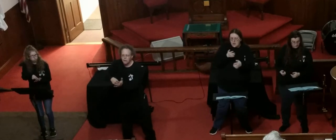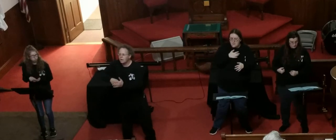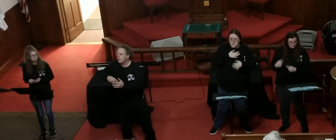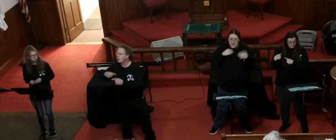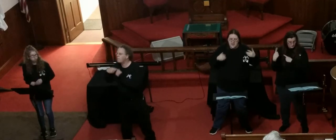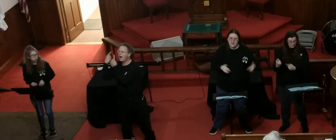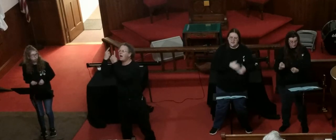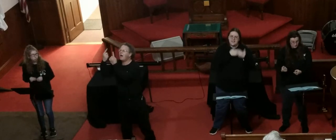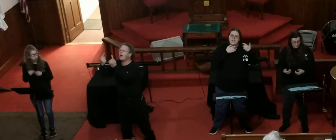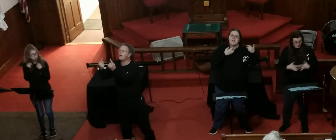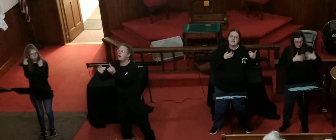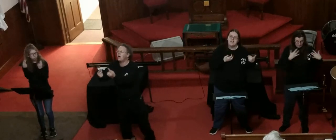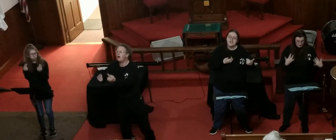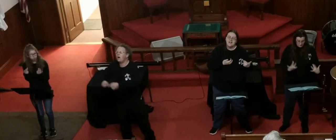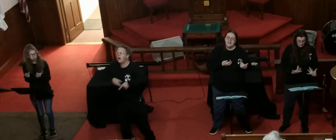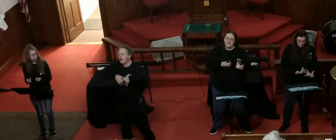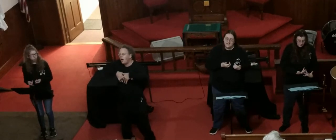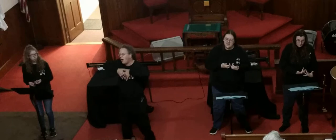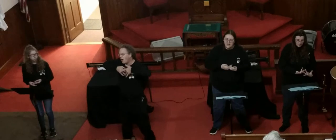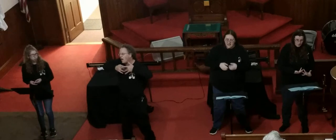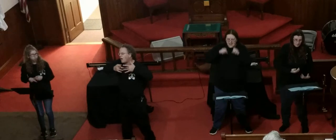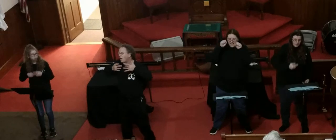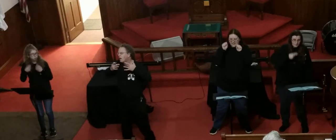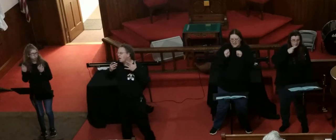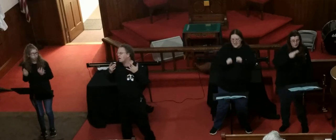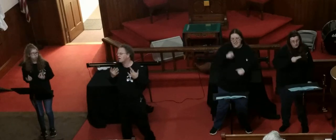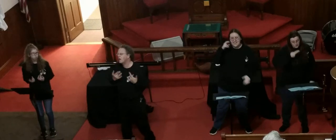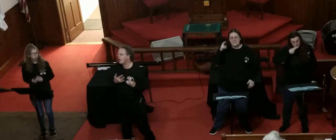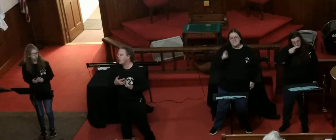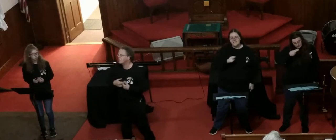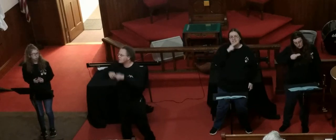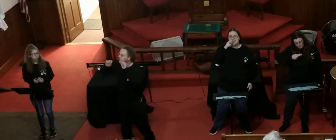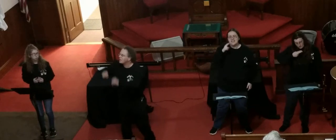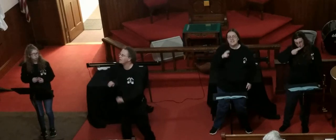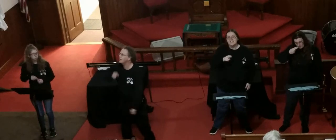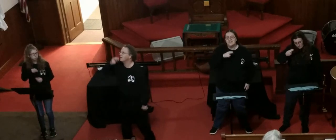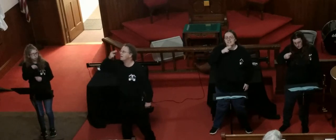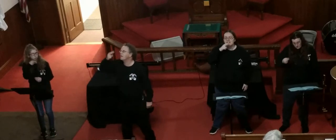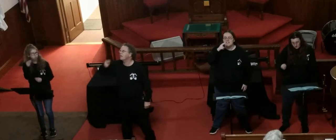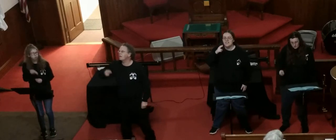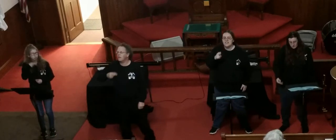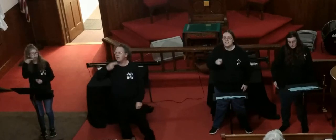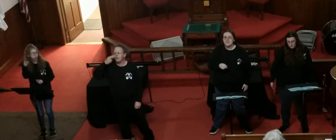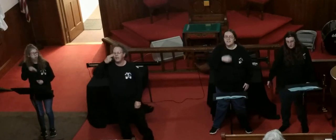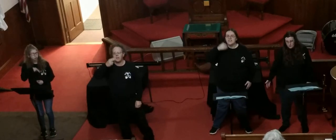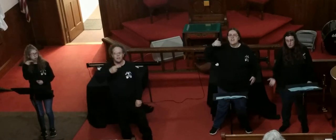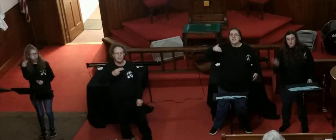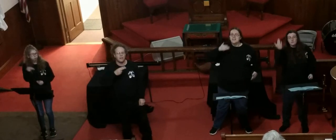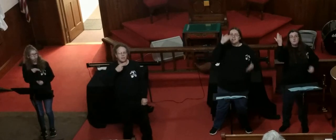Till my heart Can sing